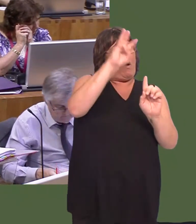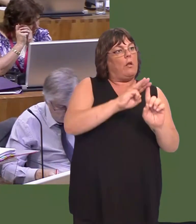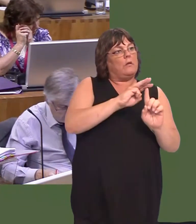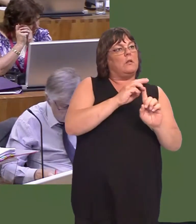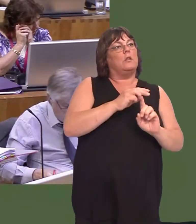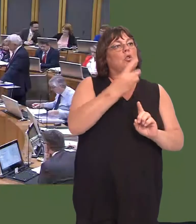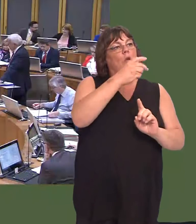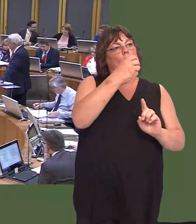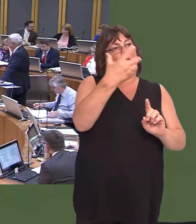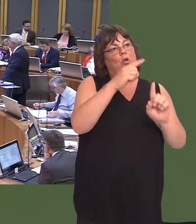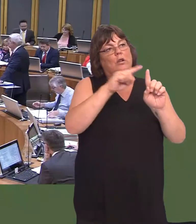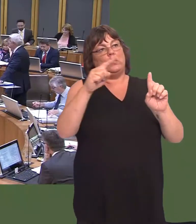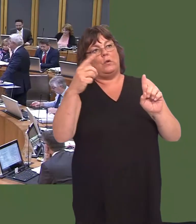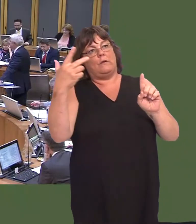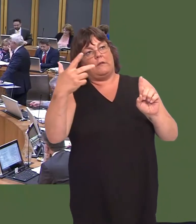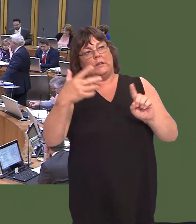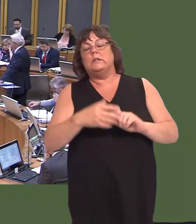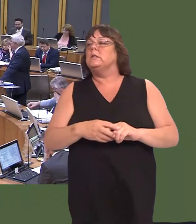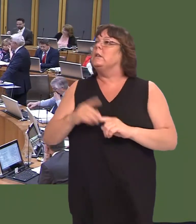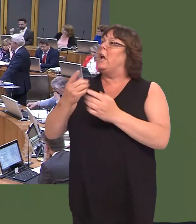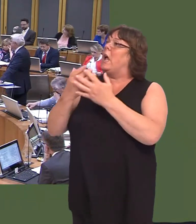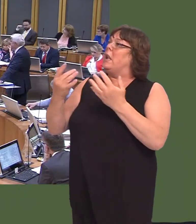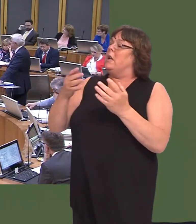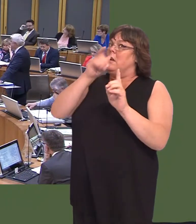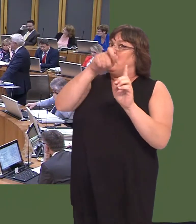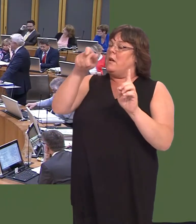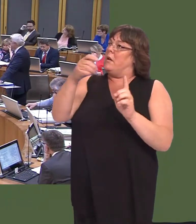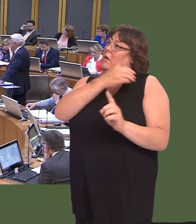Vikki Howells: First Minister, a number of constituents have recently contacted me about